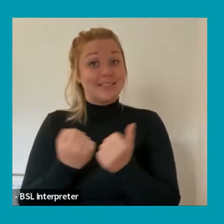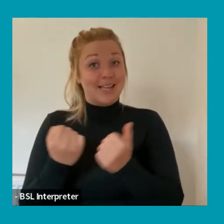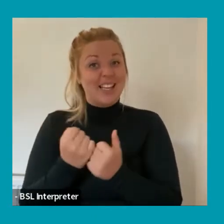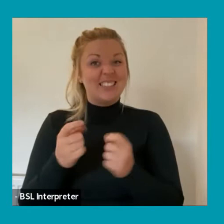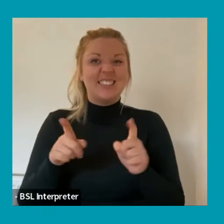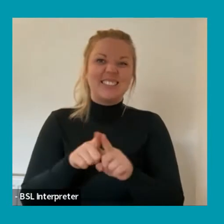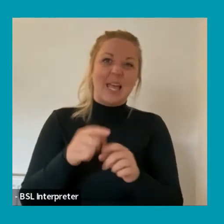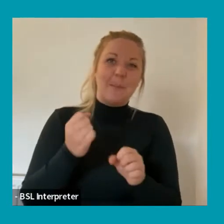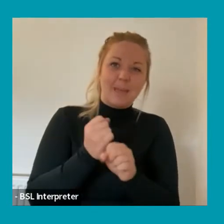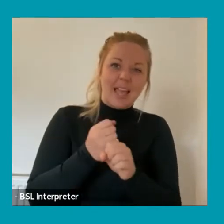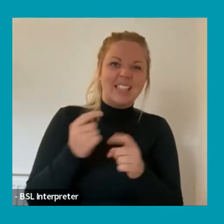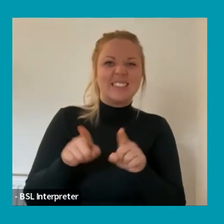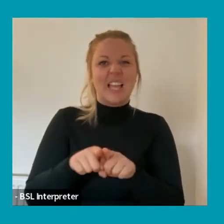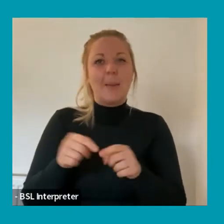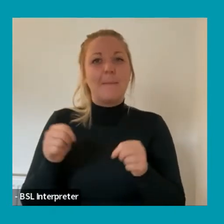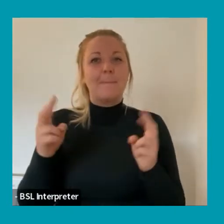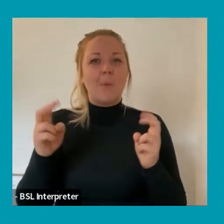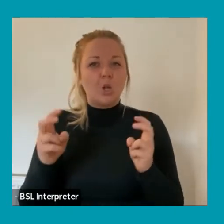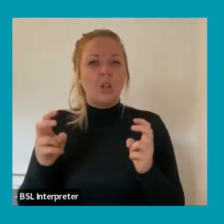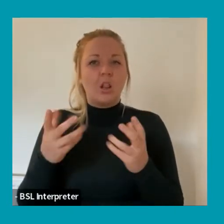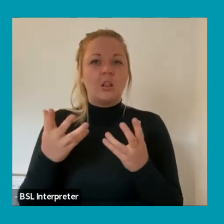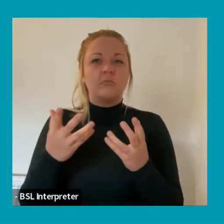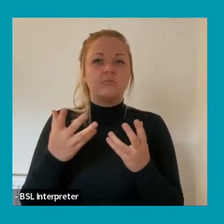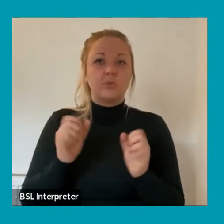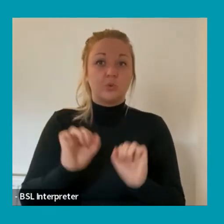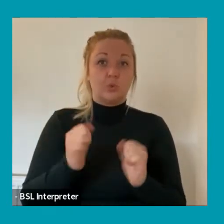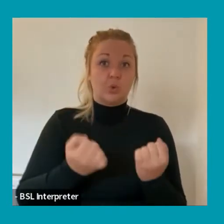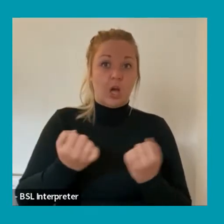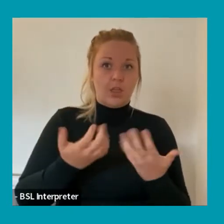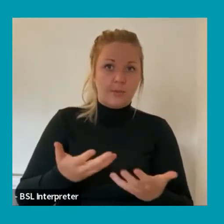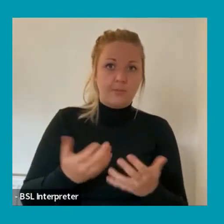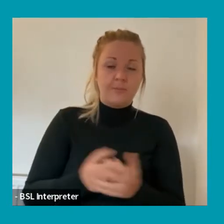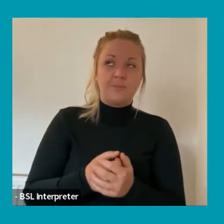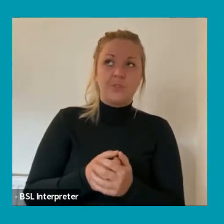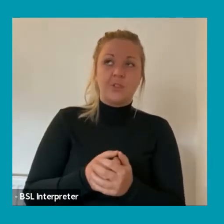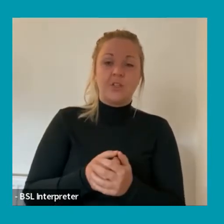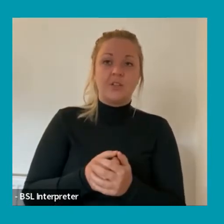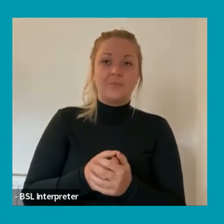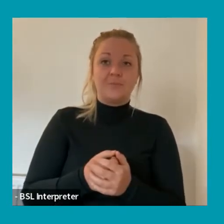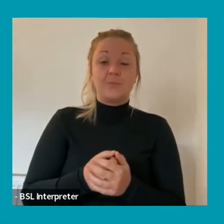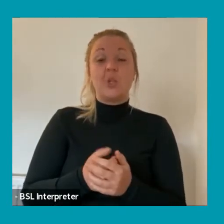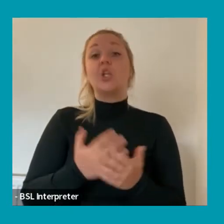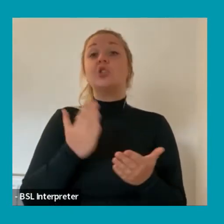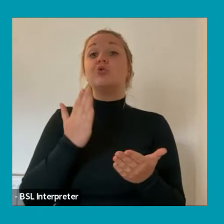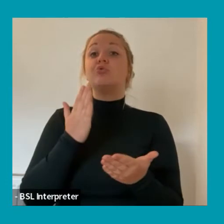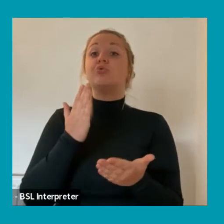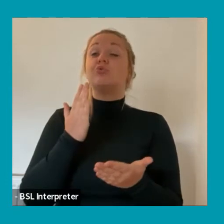I learned in that example, you might think you want to retro fit an adjustment.